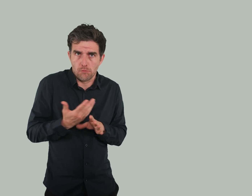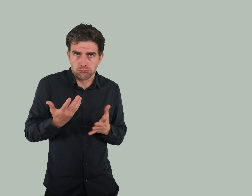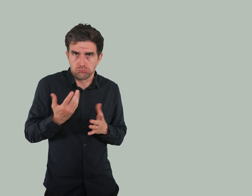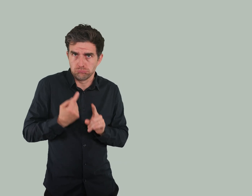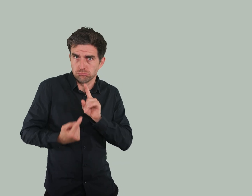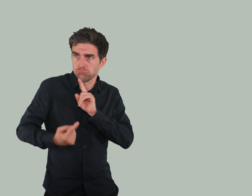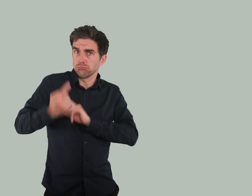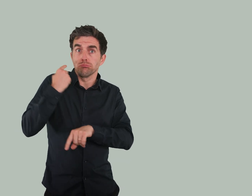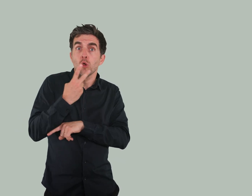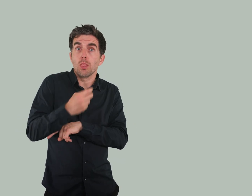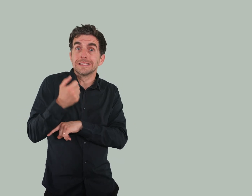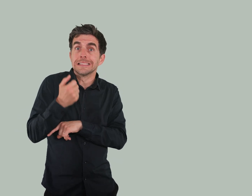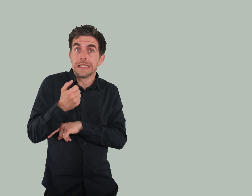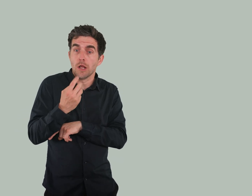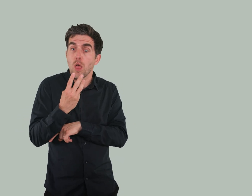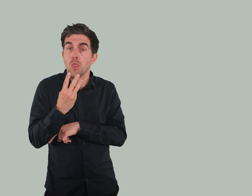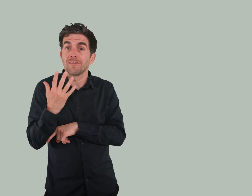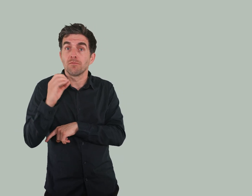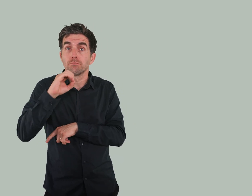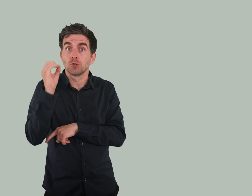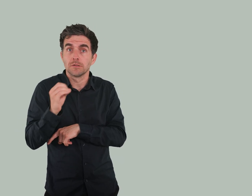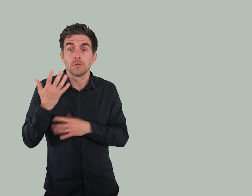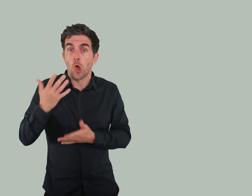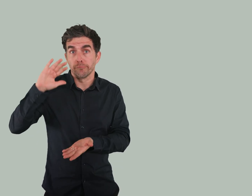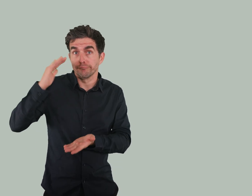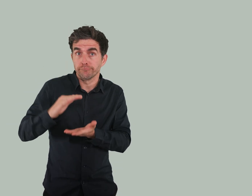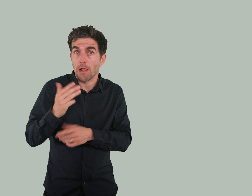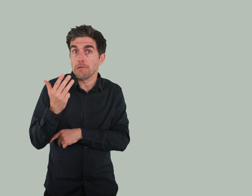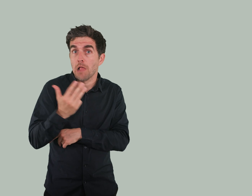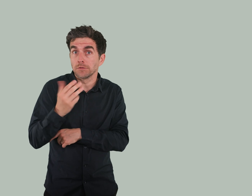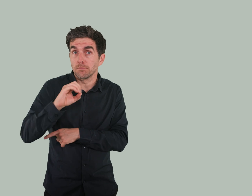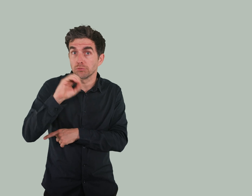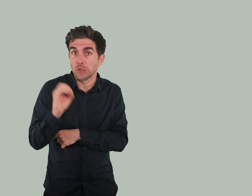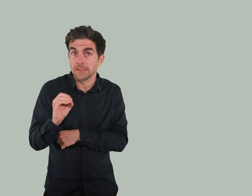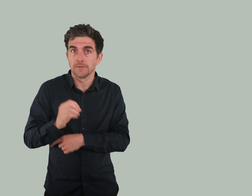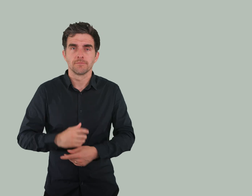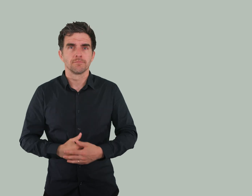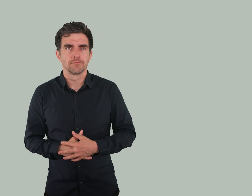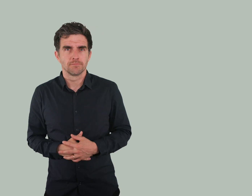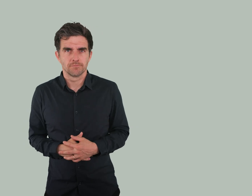from 35 per cent in 2006 to 19 per cent today.